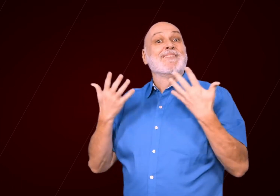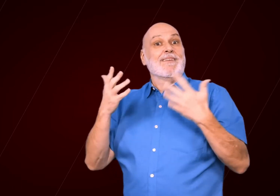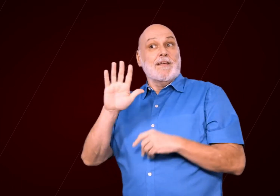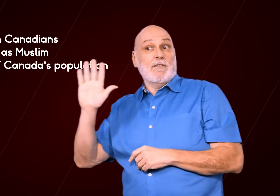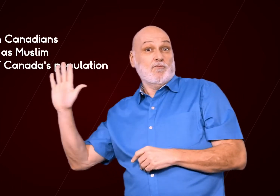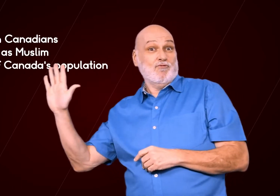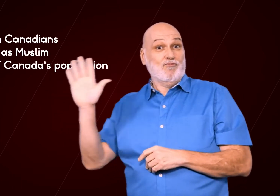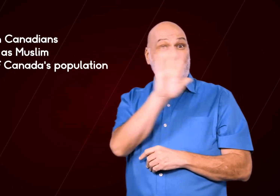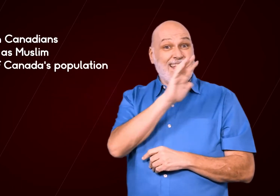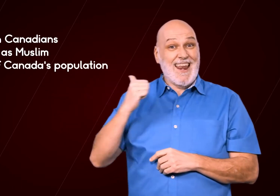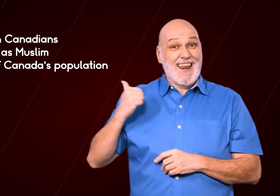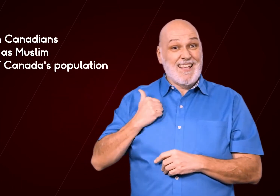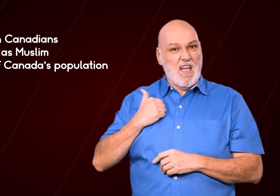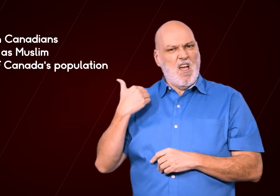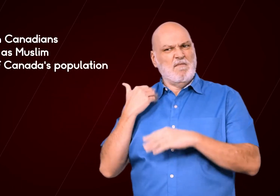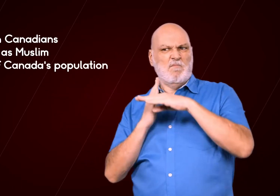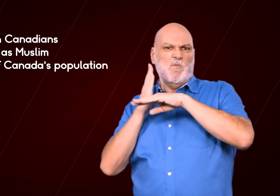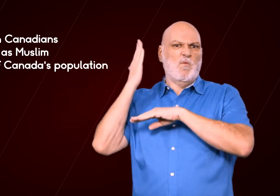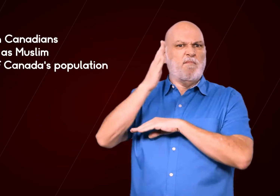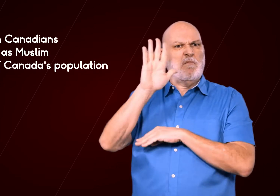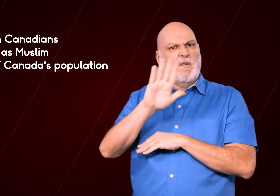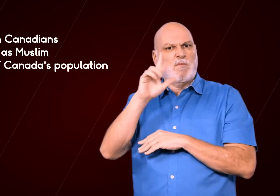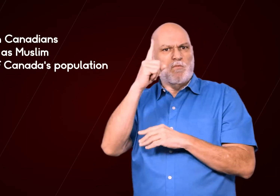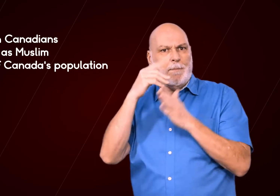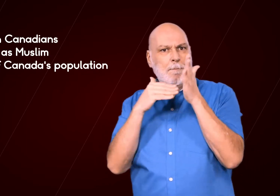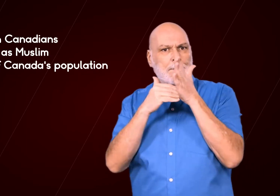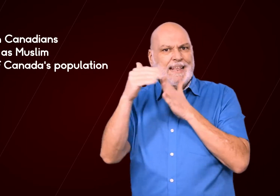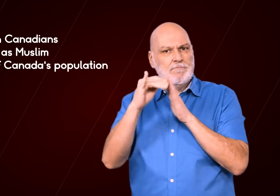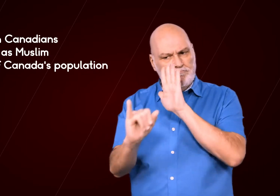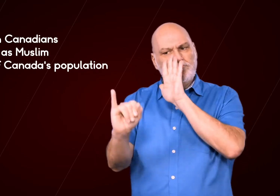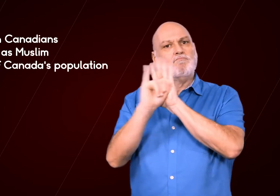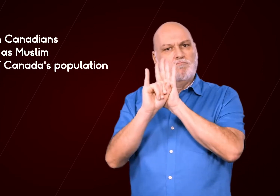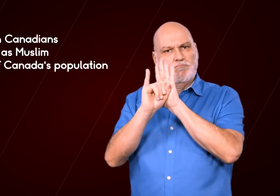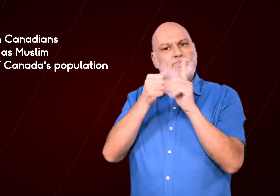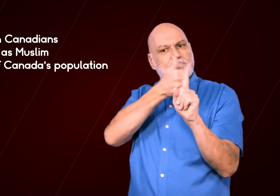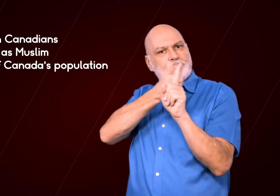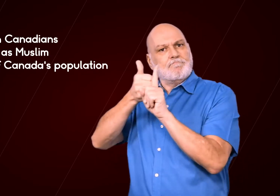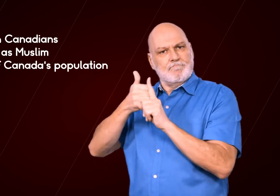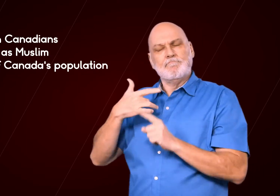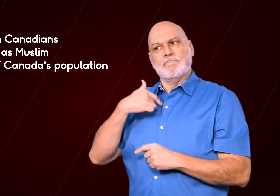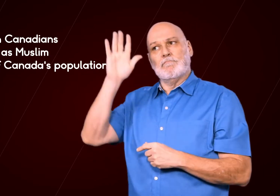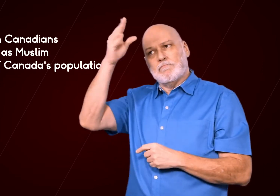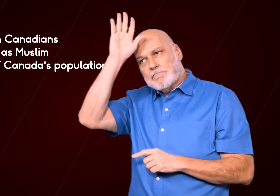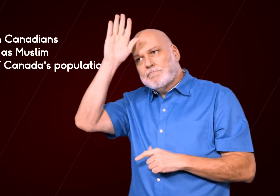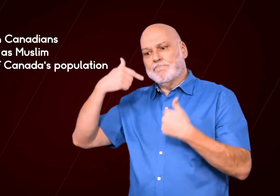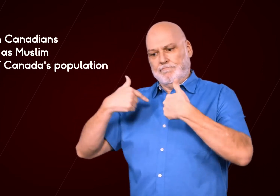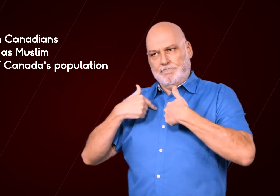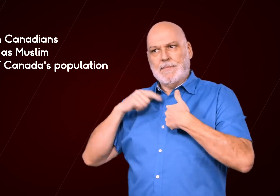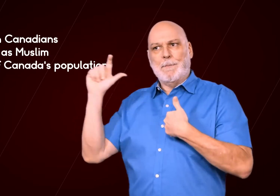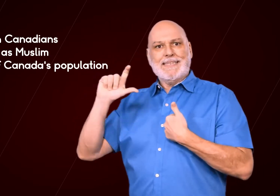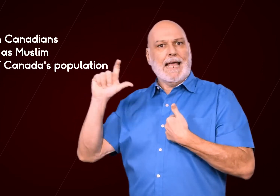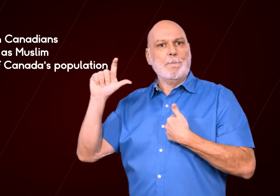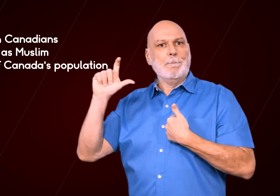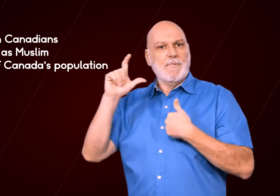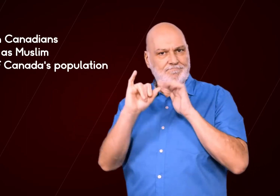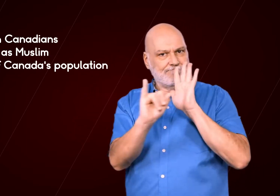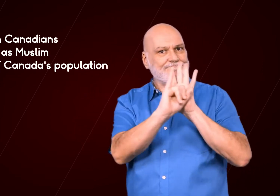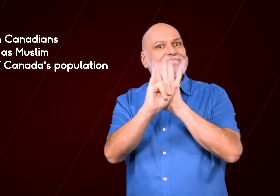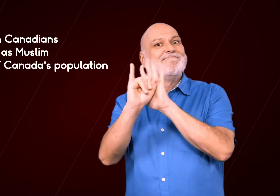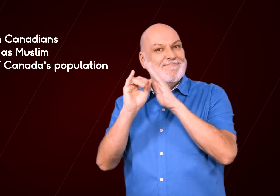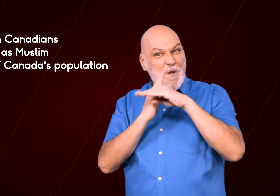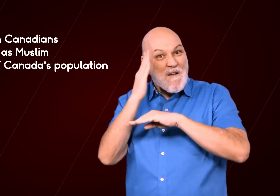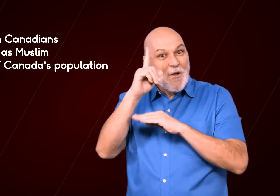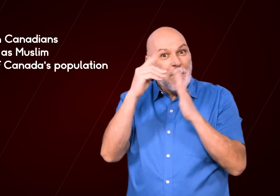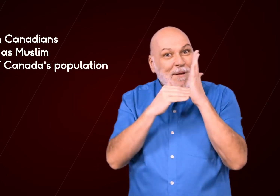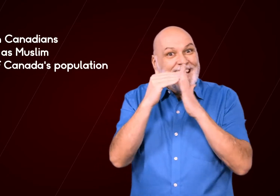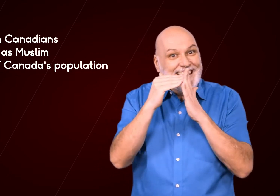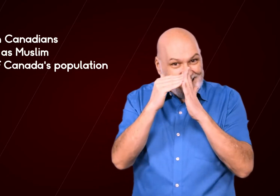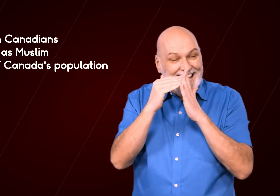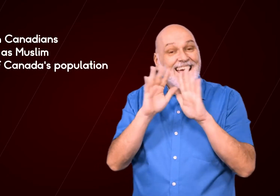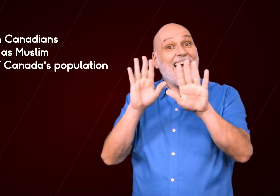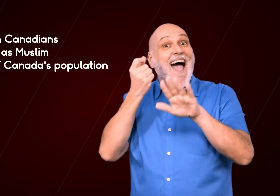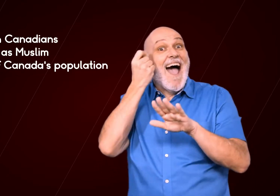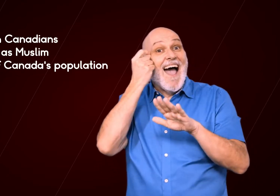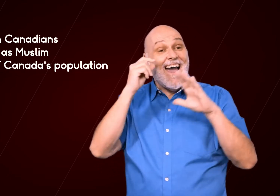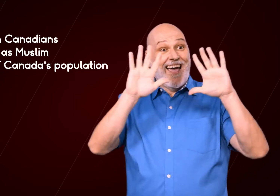There are over 1 million Canadians who identify themselves as Muslim